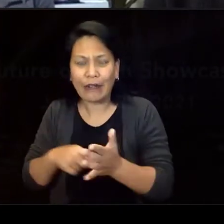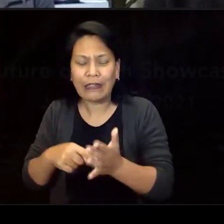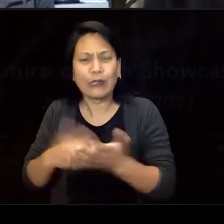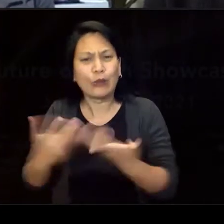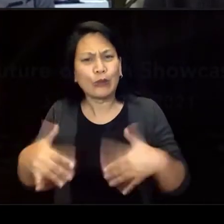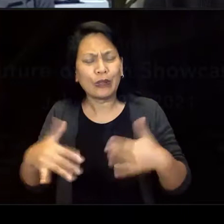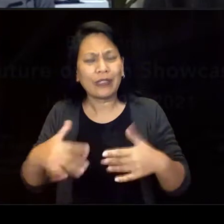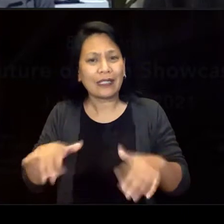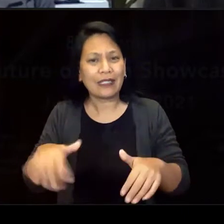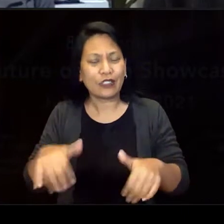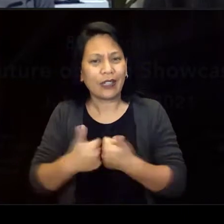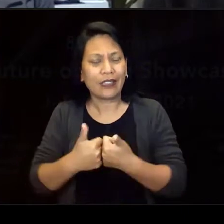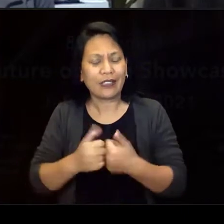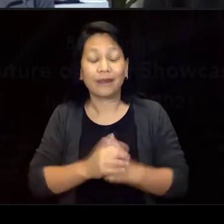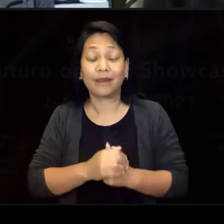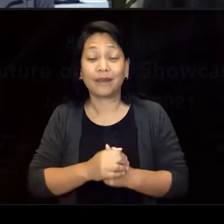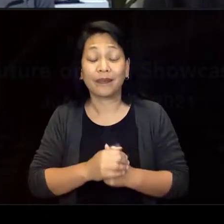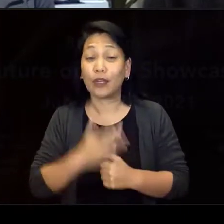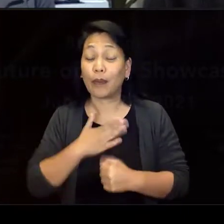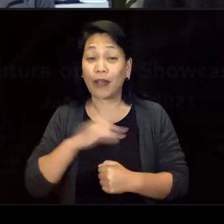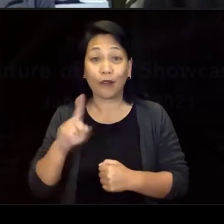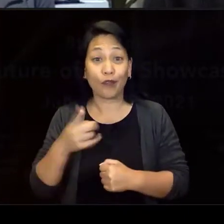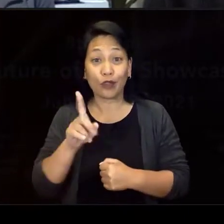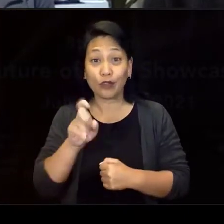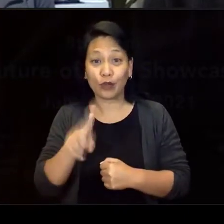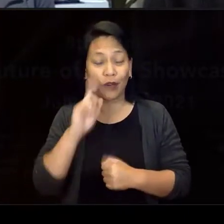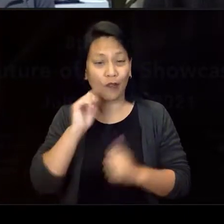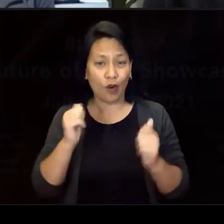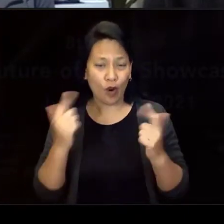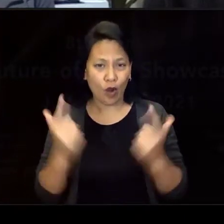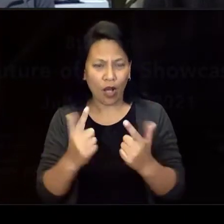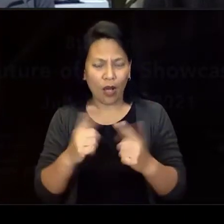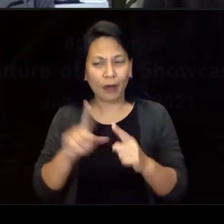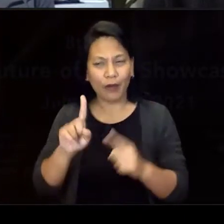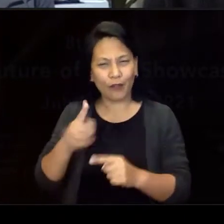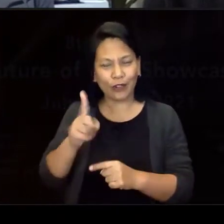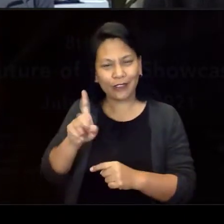And my first question, is really for everyone, but I'm going to start off with you Mikey, cause you already have the mic.